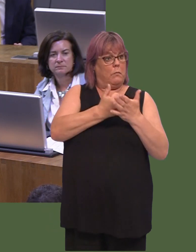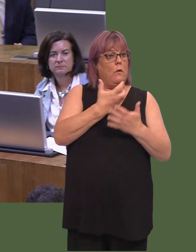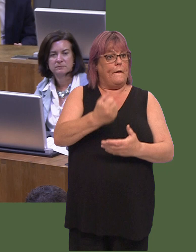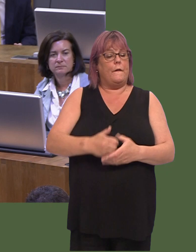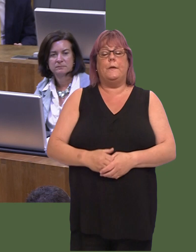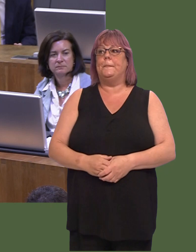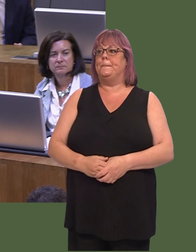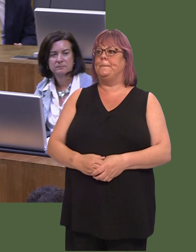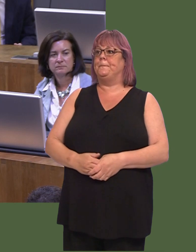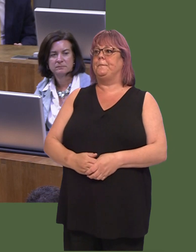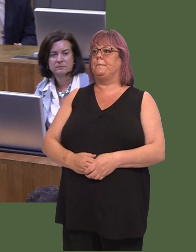that are available.